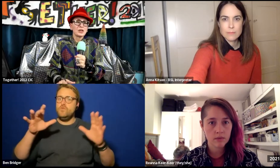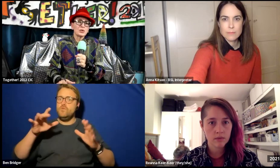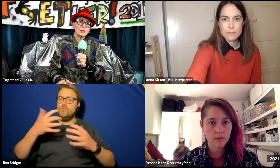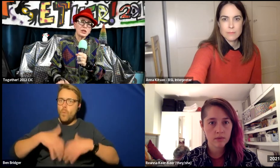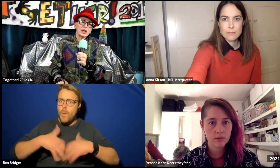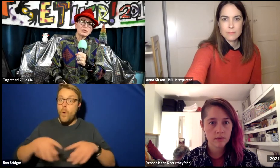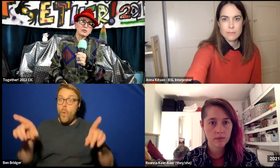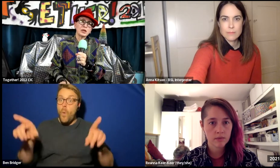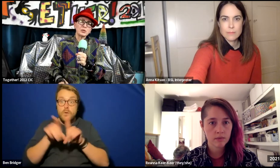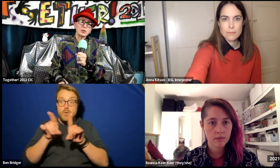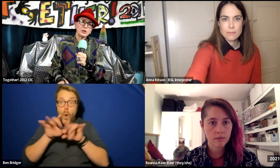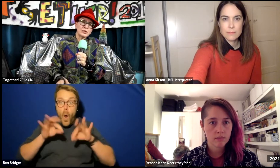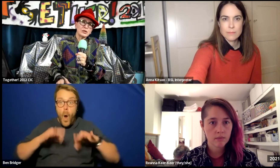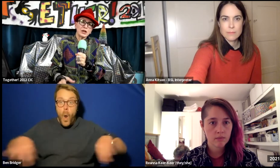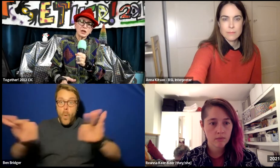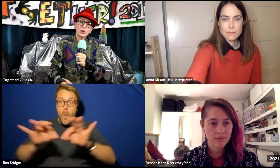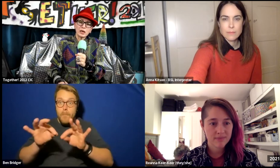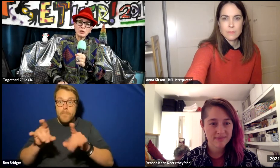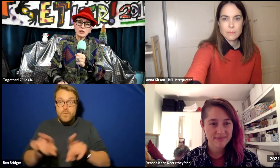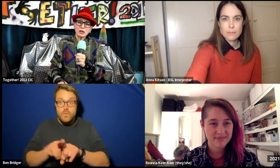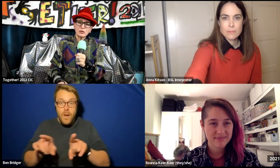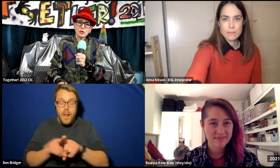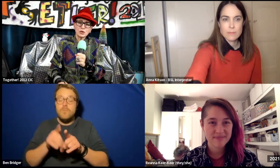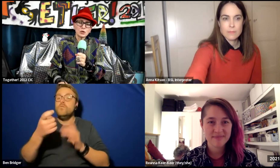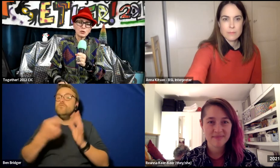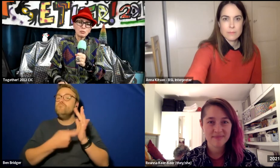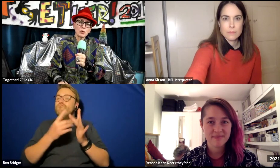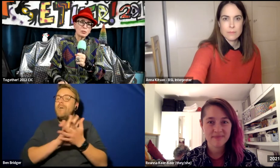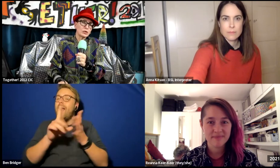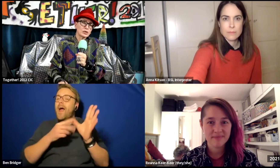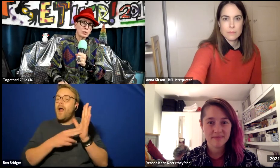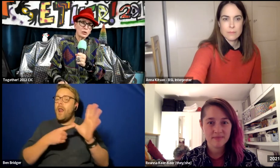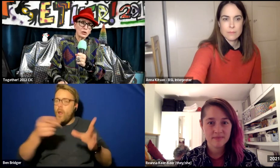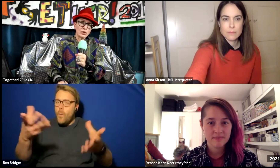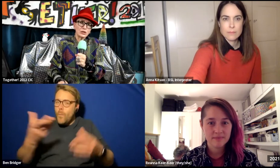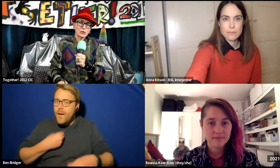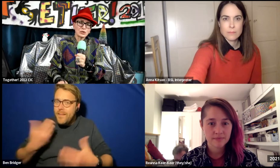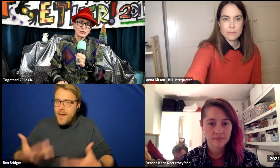So we have Reanna with us now, Emily if you can pop a spotlight on to